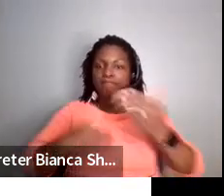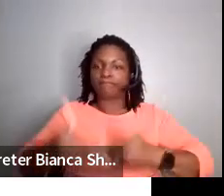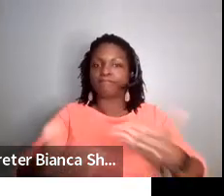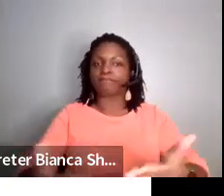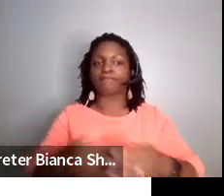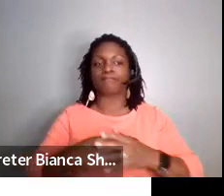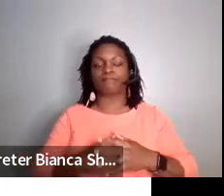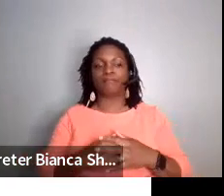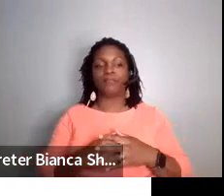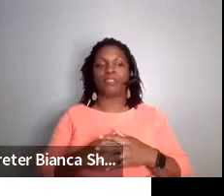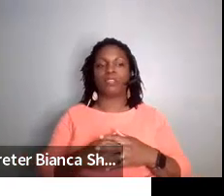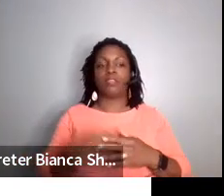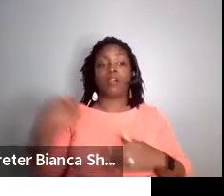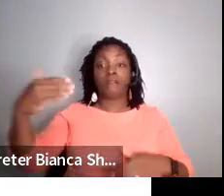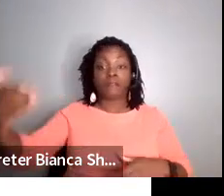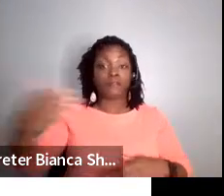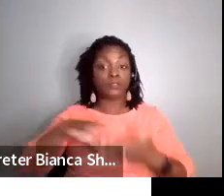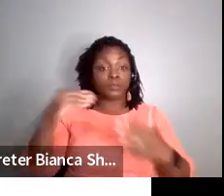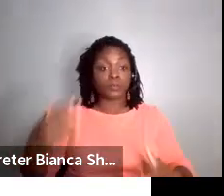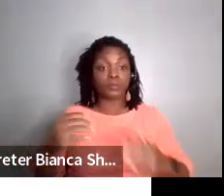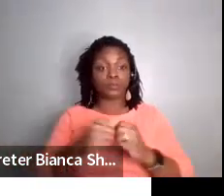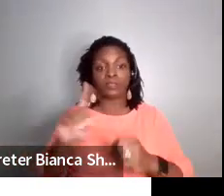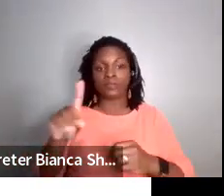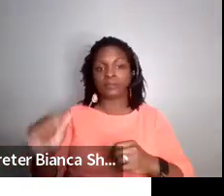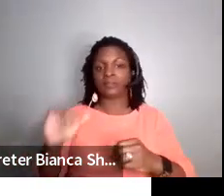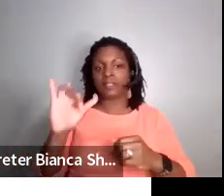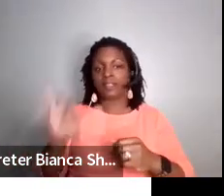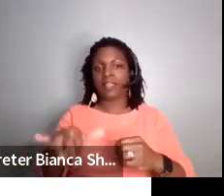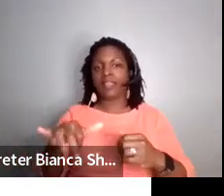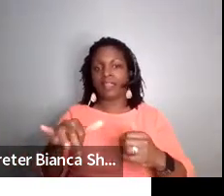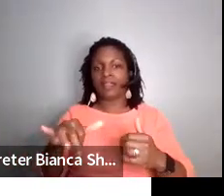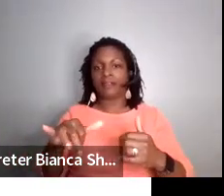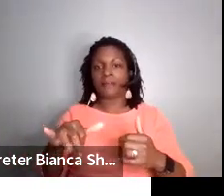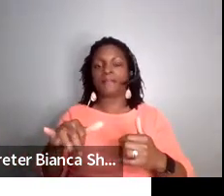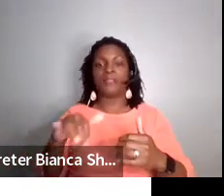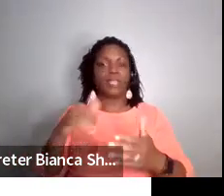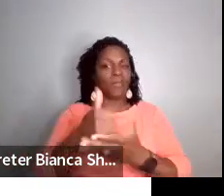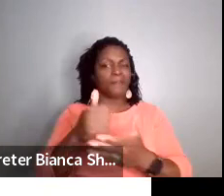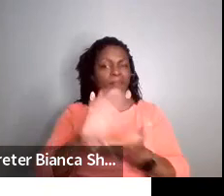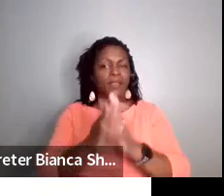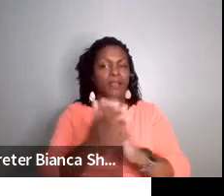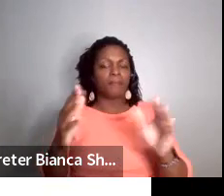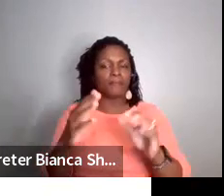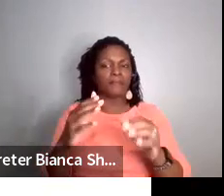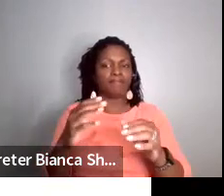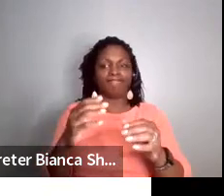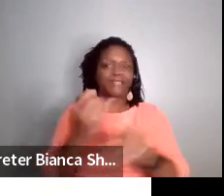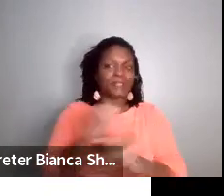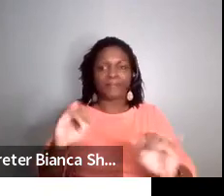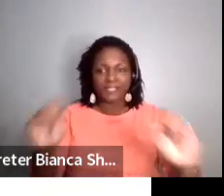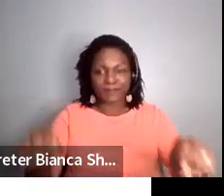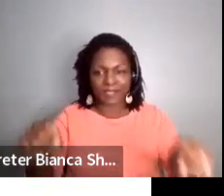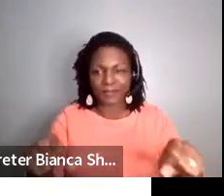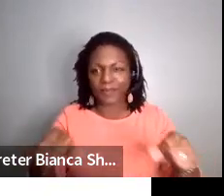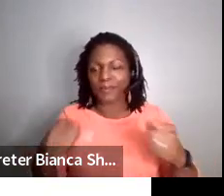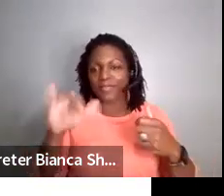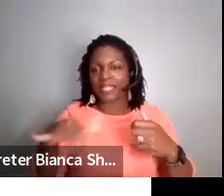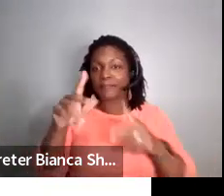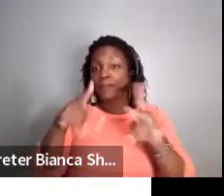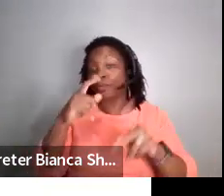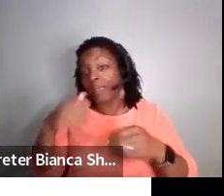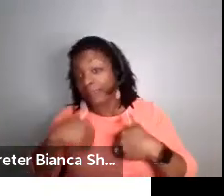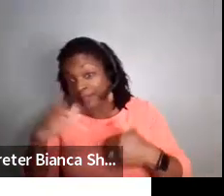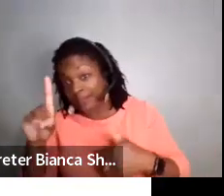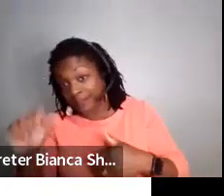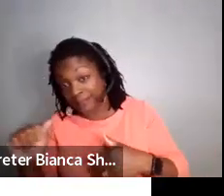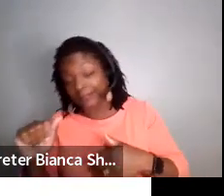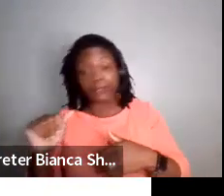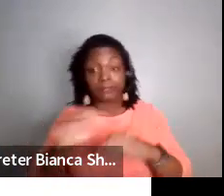education is to help a person become independent as possible, and that applies to people with disabilities and without disabilities.